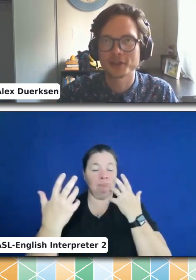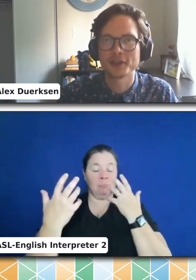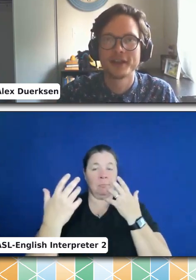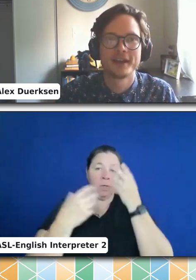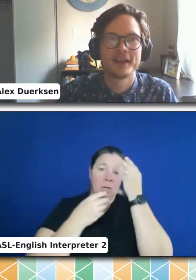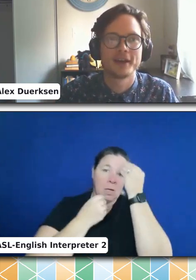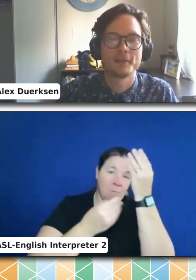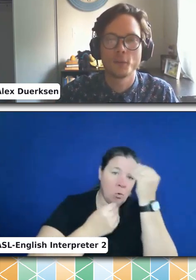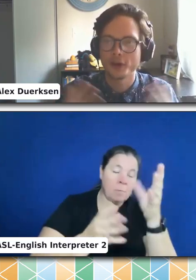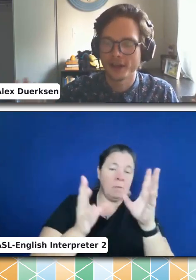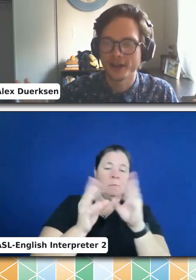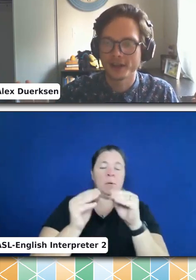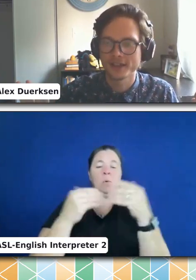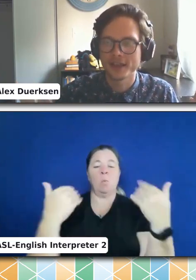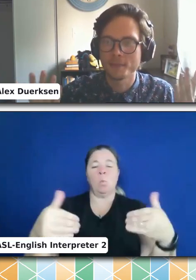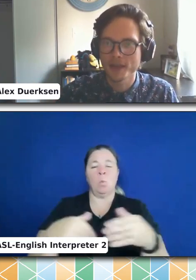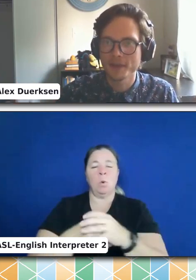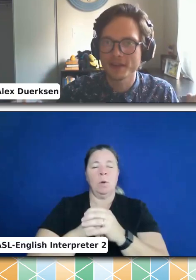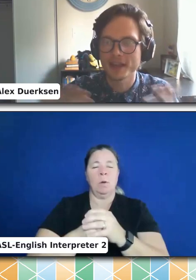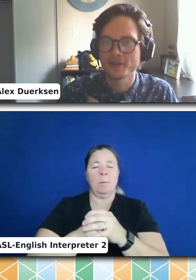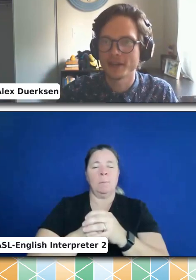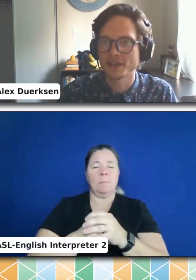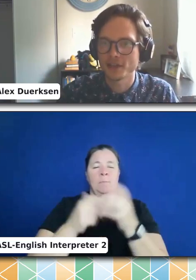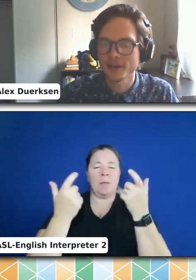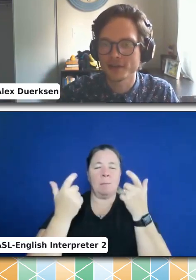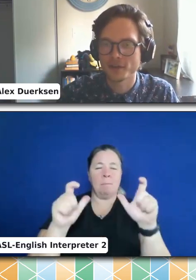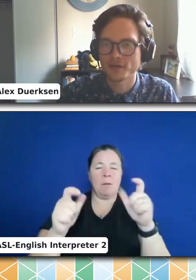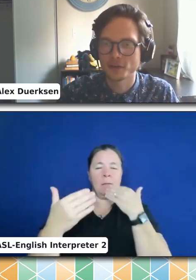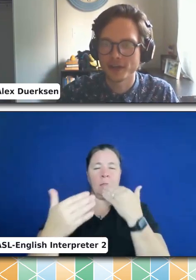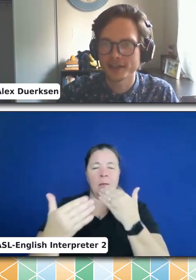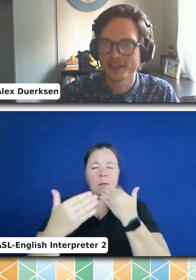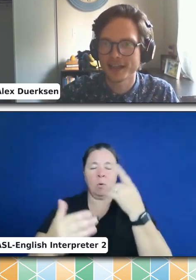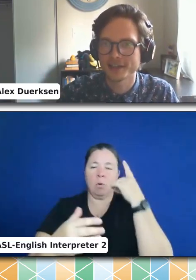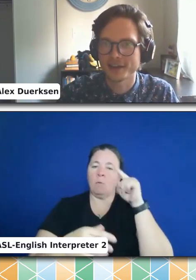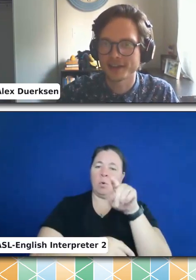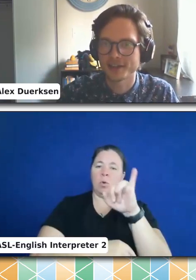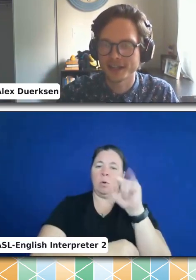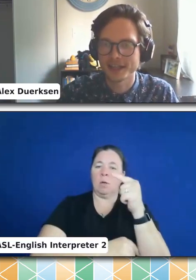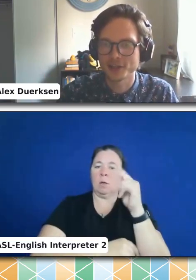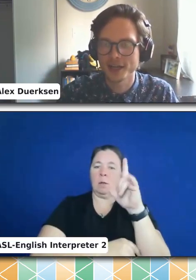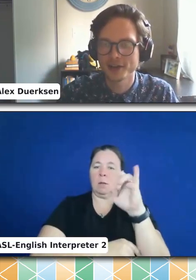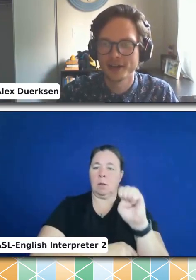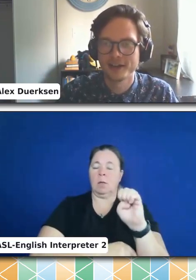Um, well, uh, I'll say a big, big thank you again to you, Igli, for joining us today as our guest educator.